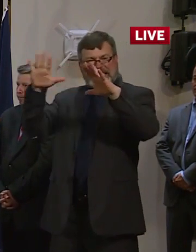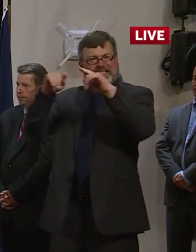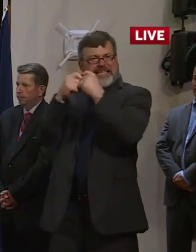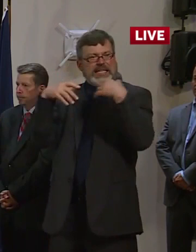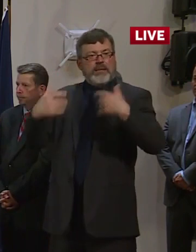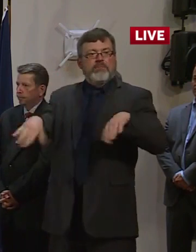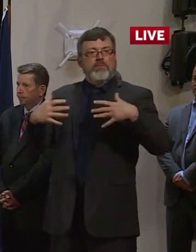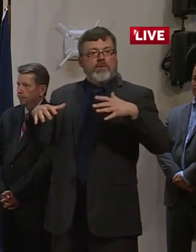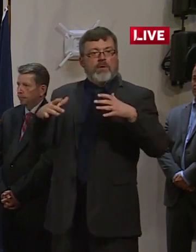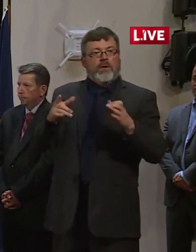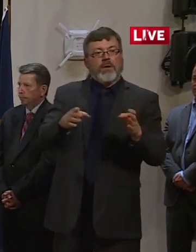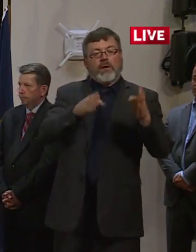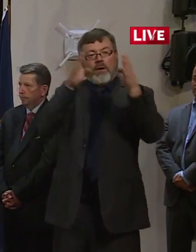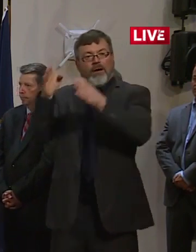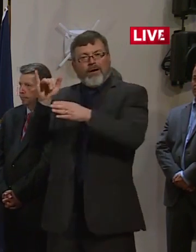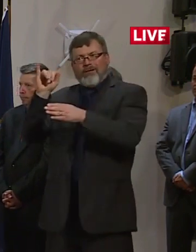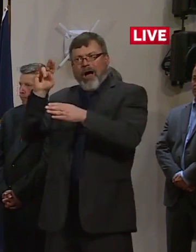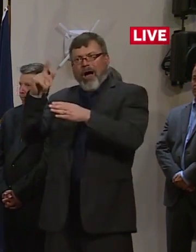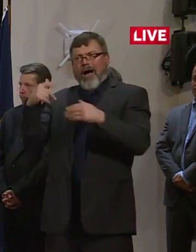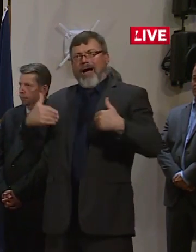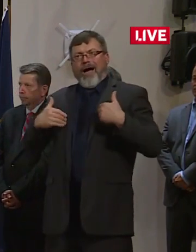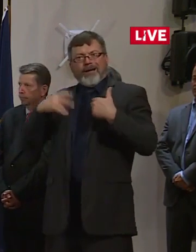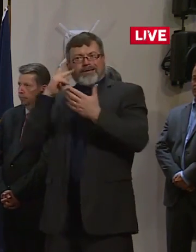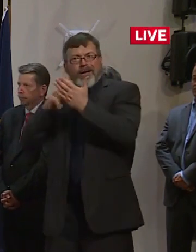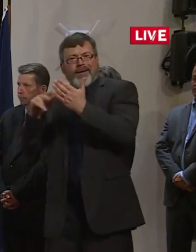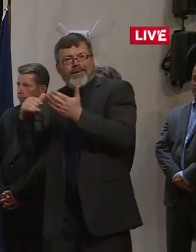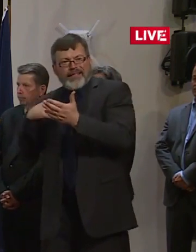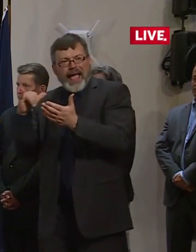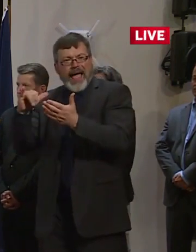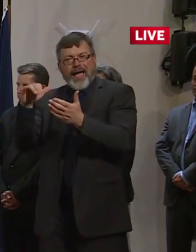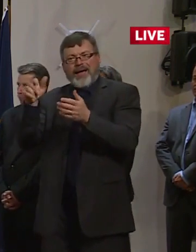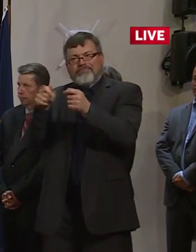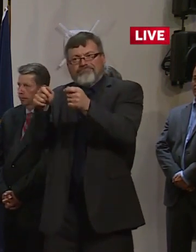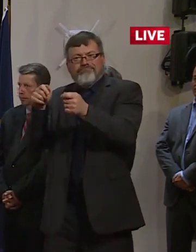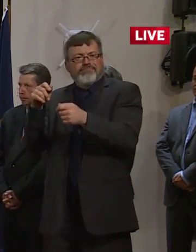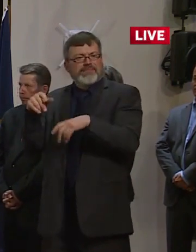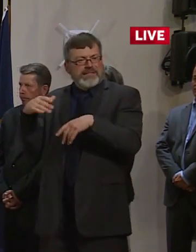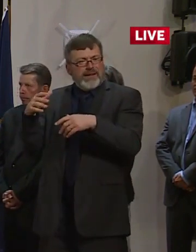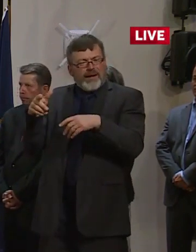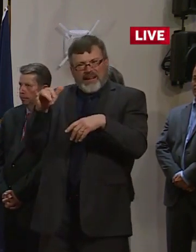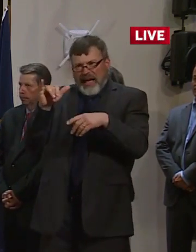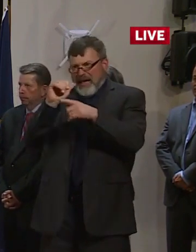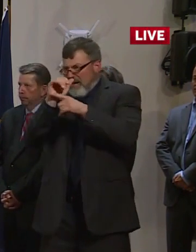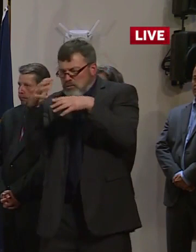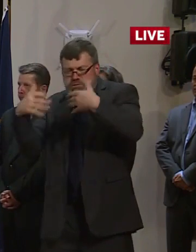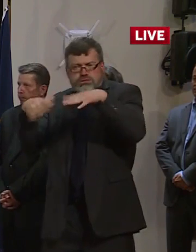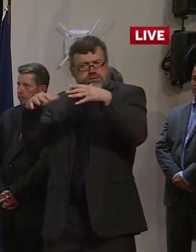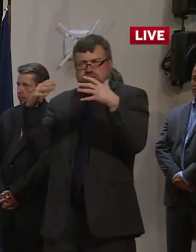SECRETARY SAMUELSON, AND THEIR ENTIRE TEAM, SECRERYTA YOUNG,